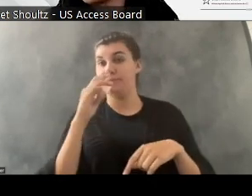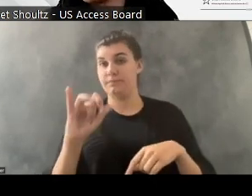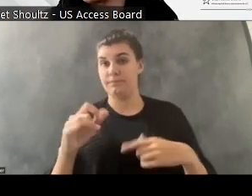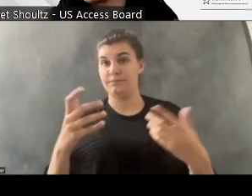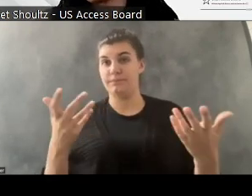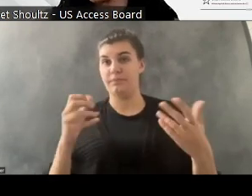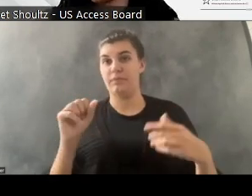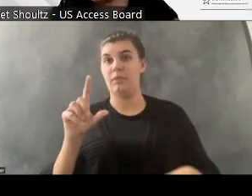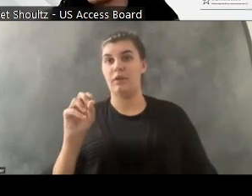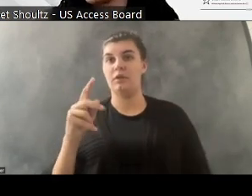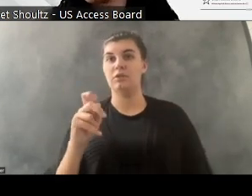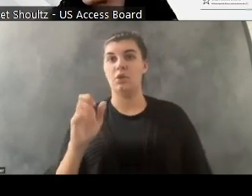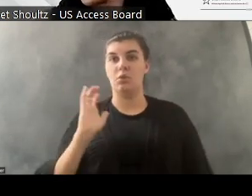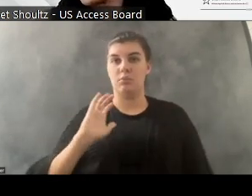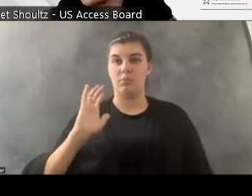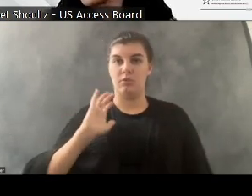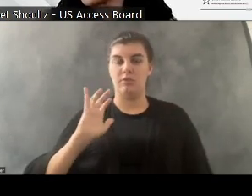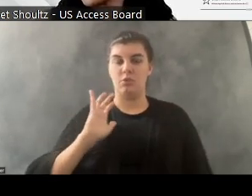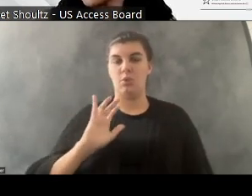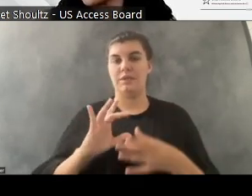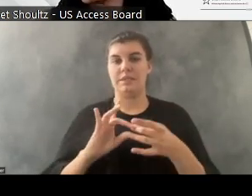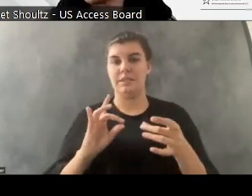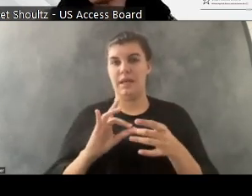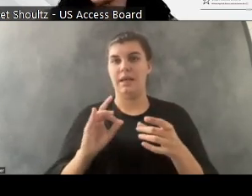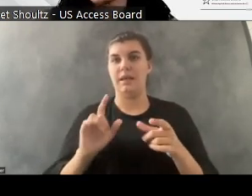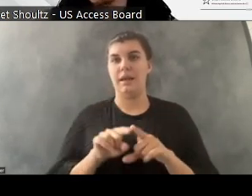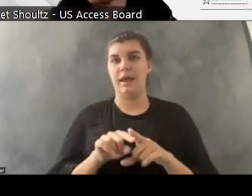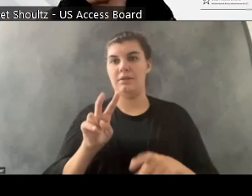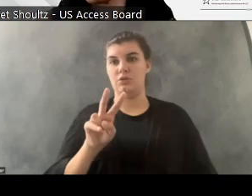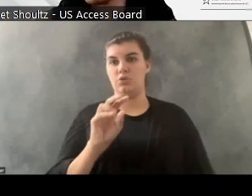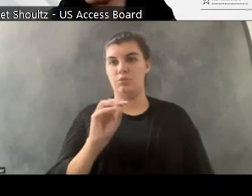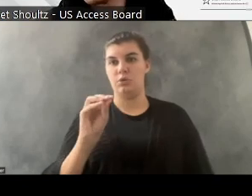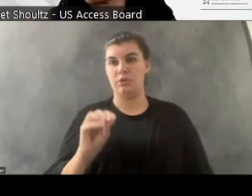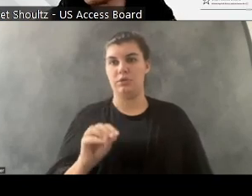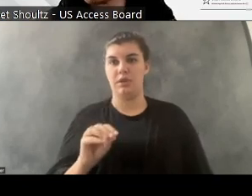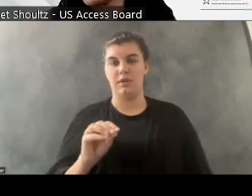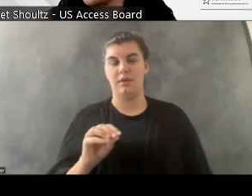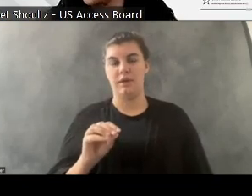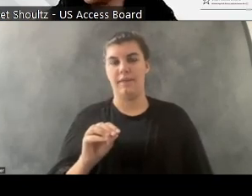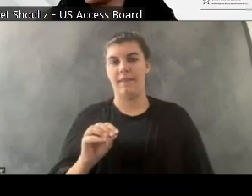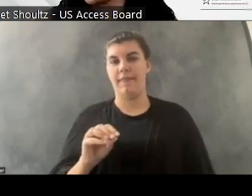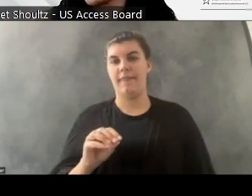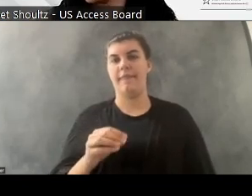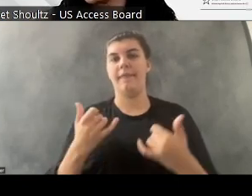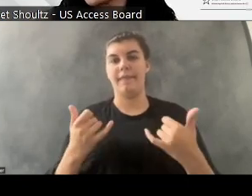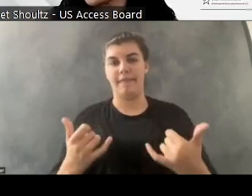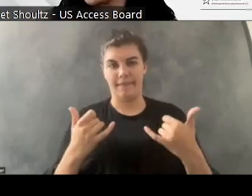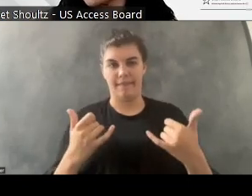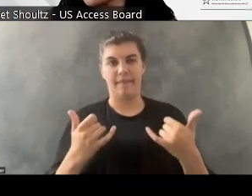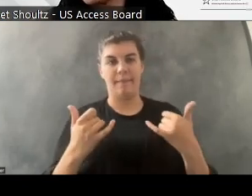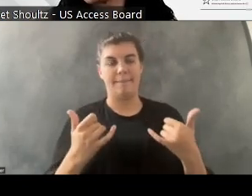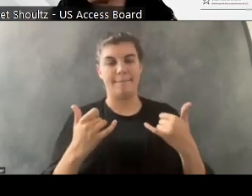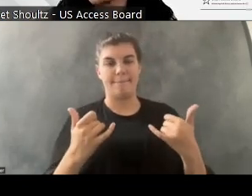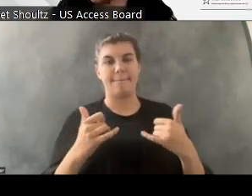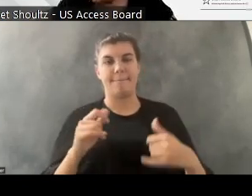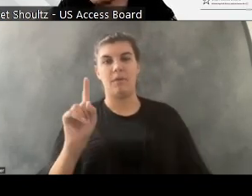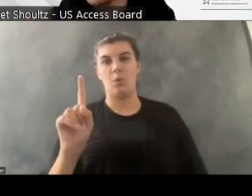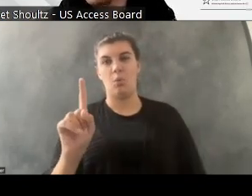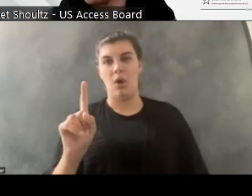is slopes that were previously stated as two percent in the NPRM are now stated as 1 in 48